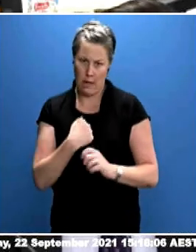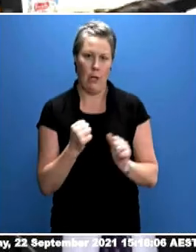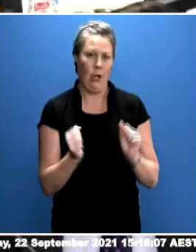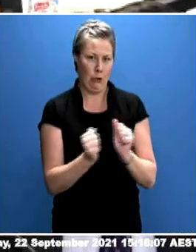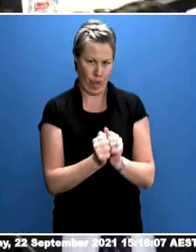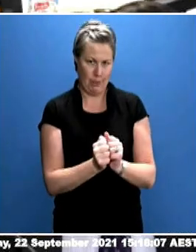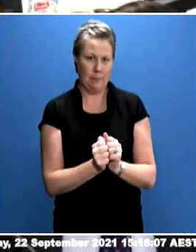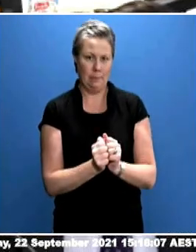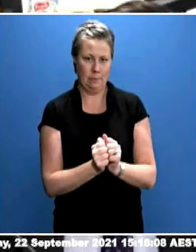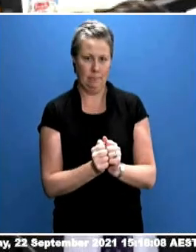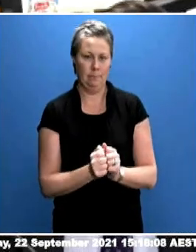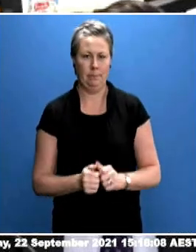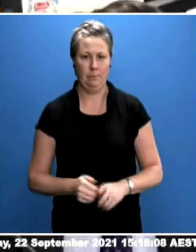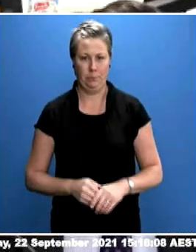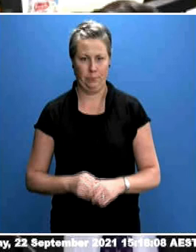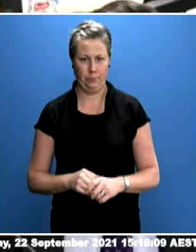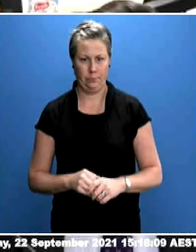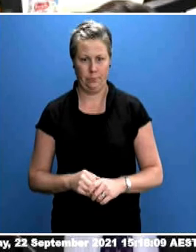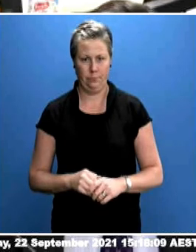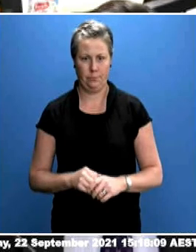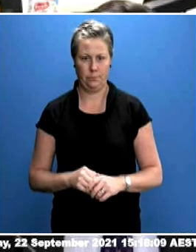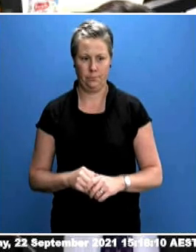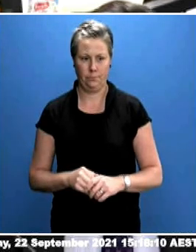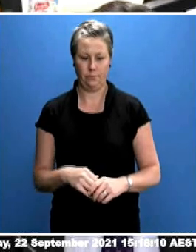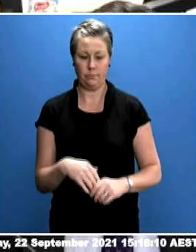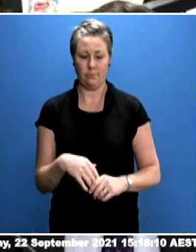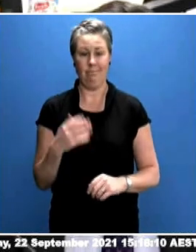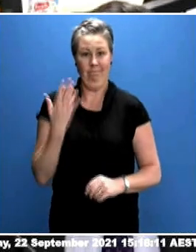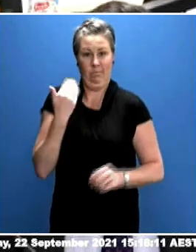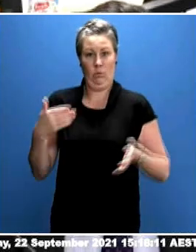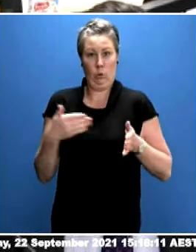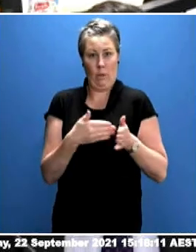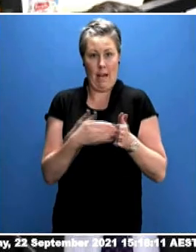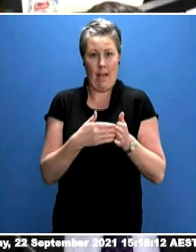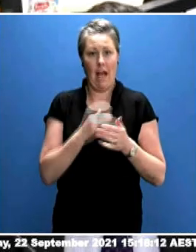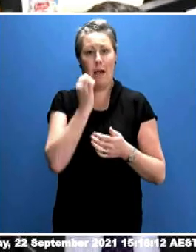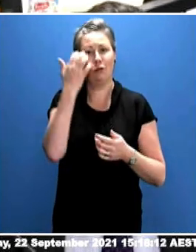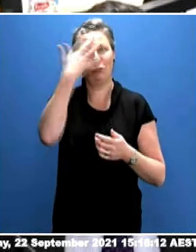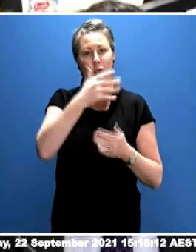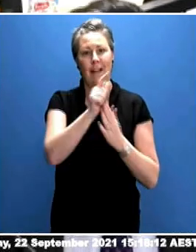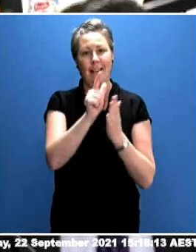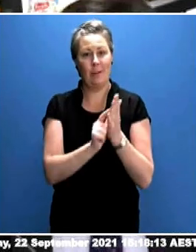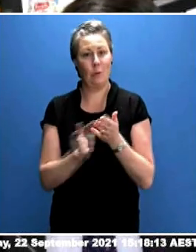In evidence from the ALS, the Aboriginal Legal Service of WA this